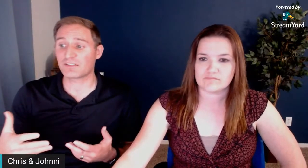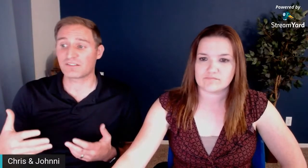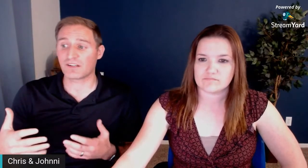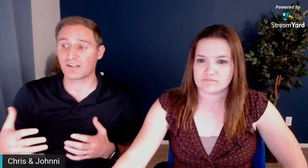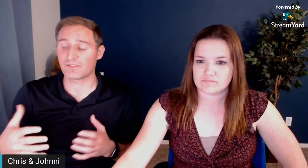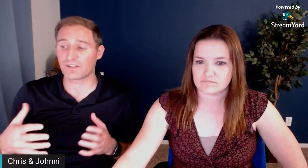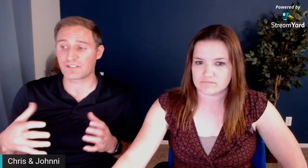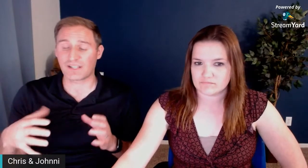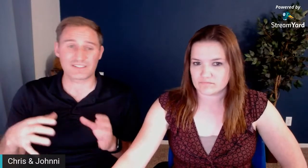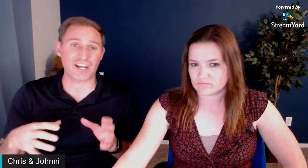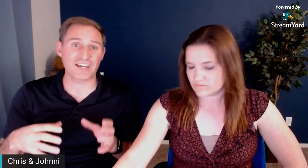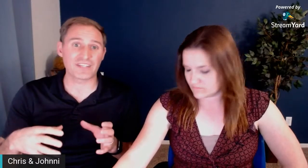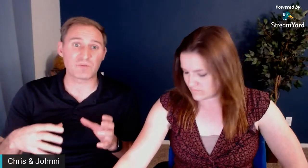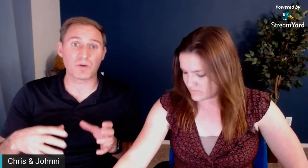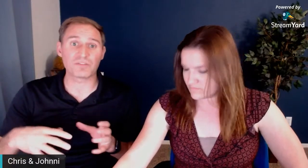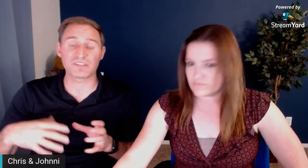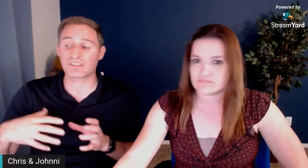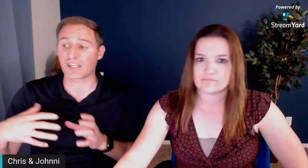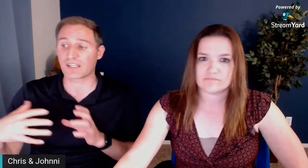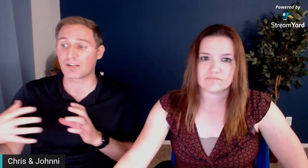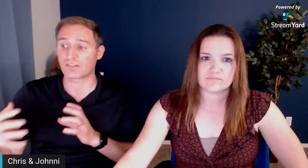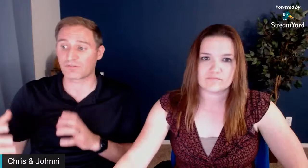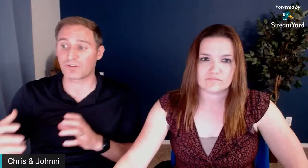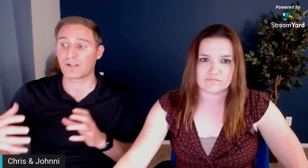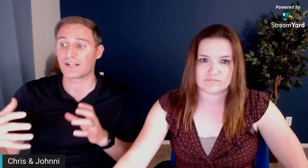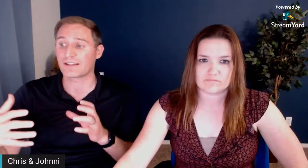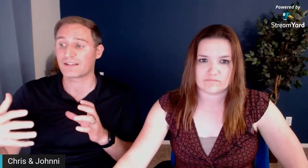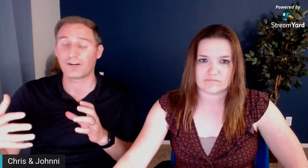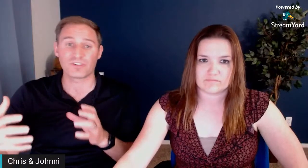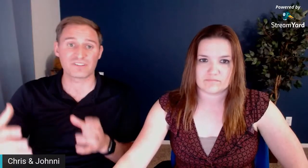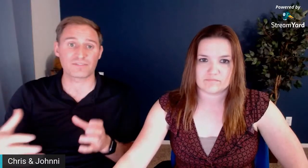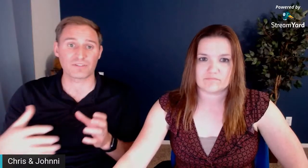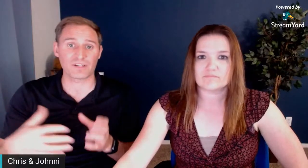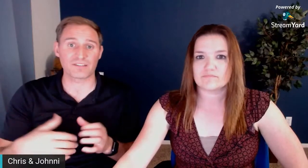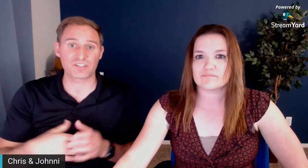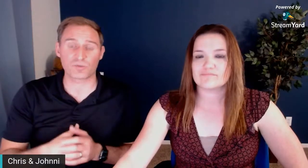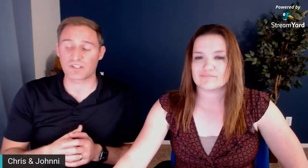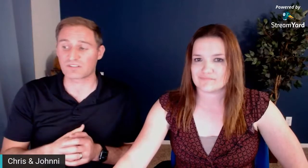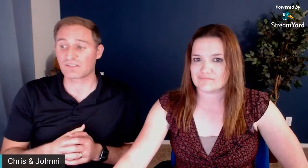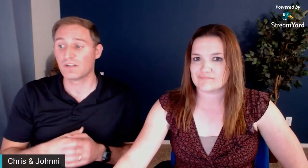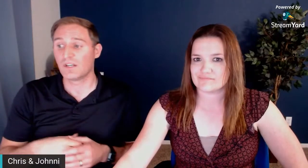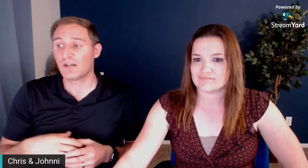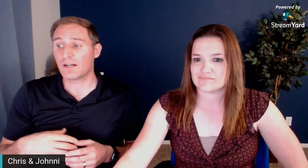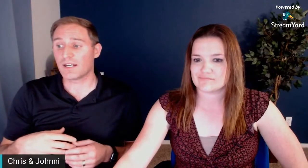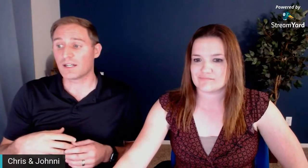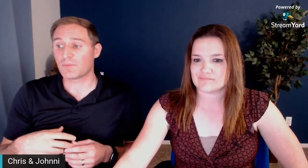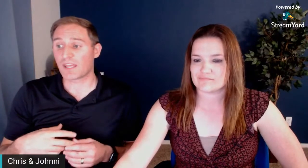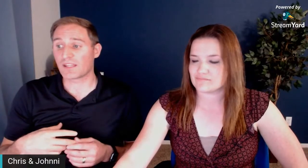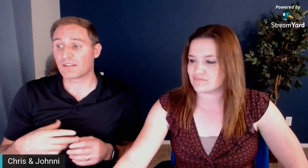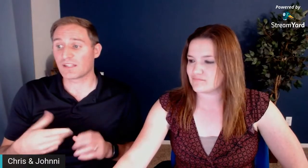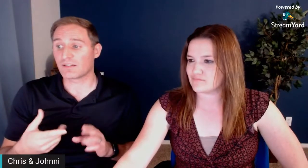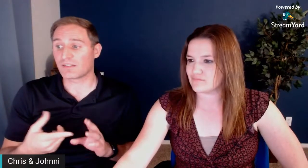series of a child named moses and he goes through uh all these different situations and then the